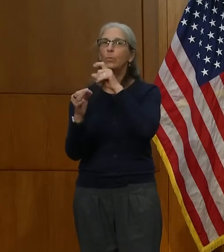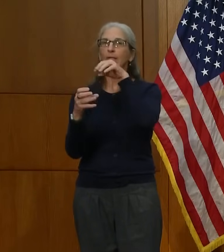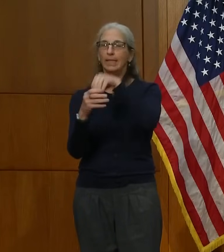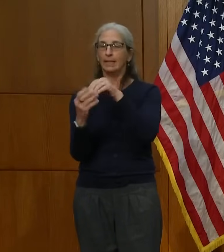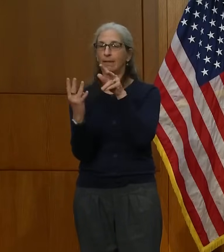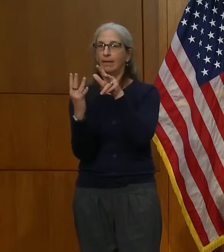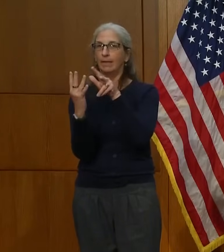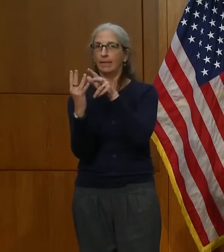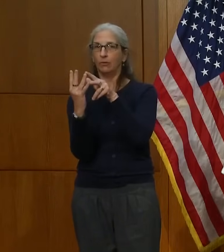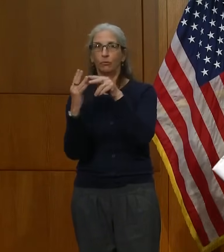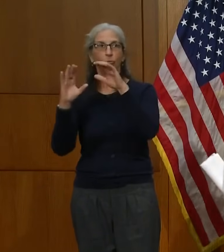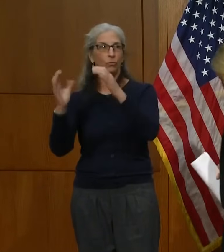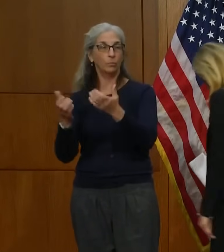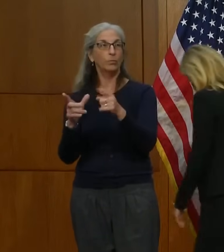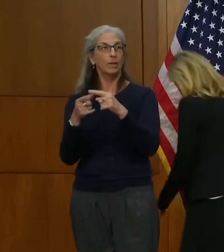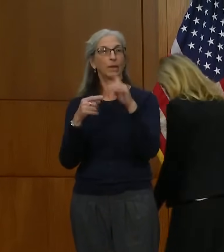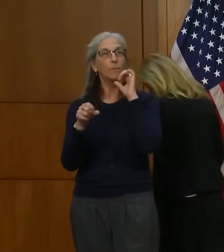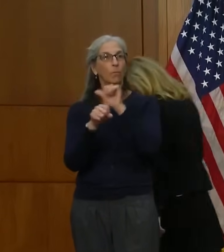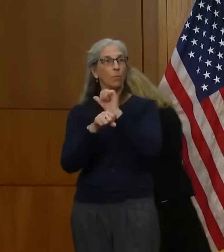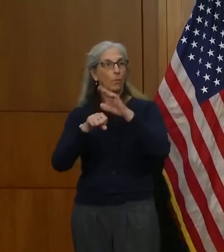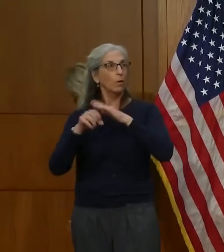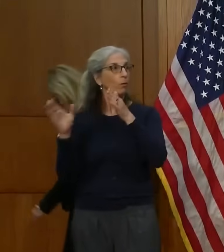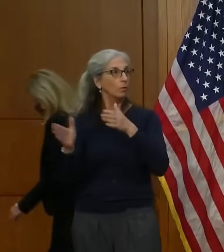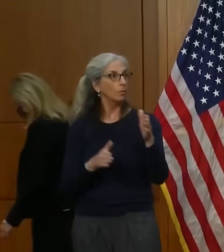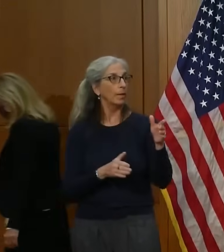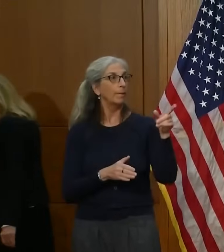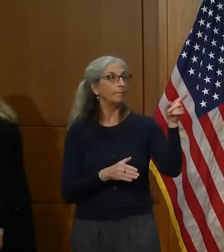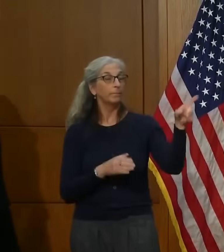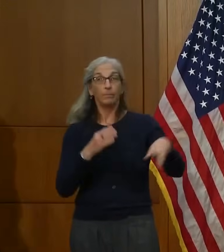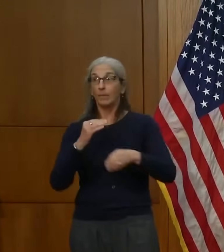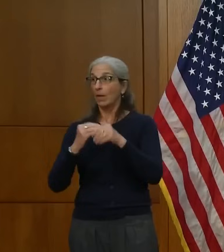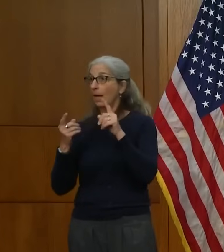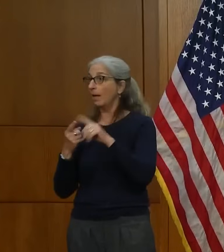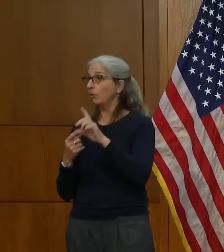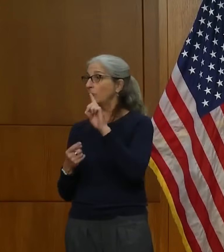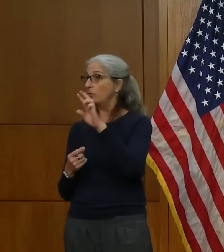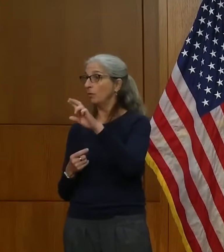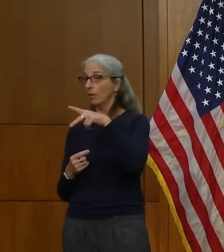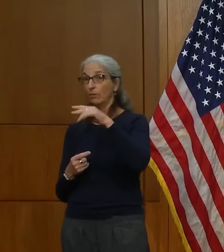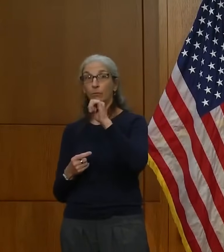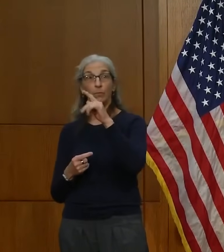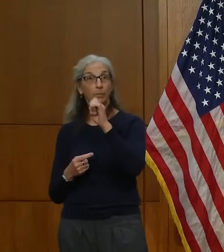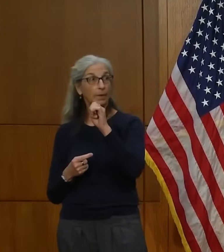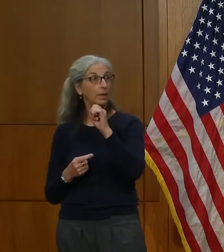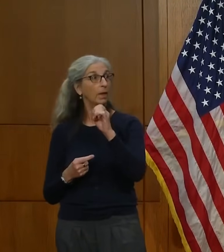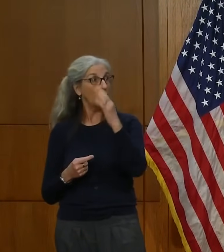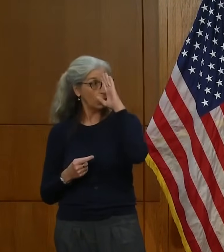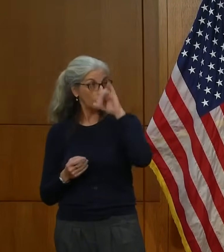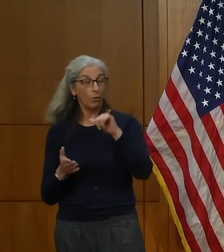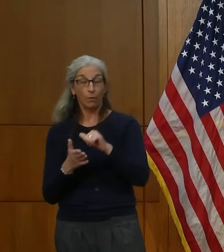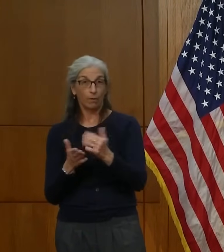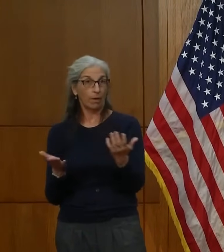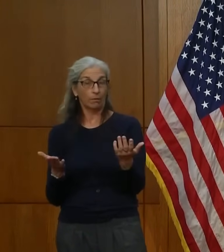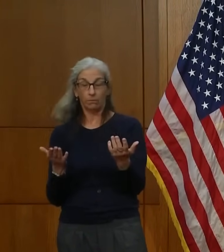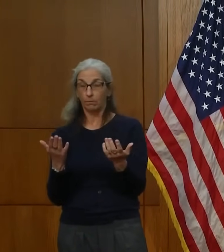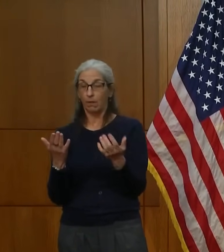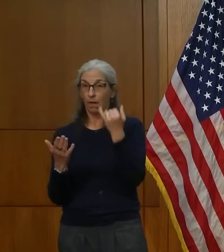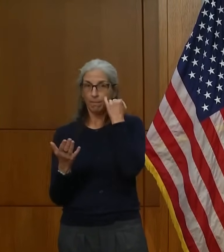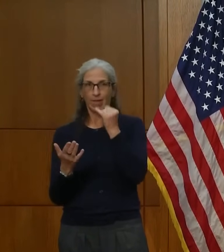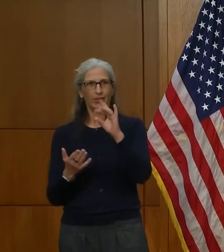GROUPS ARE, AND THEN WE'LL BE